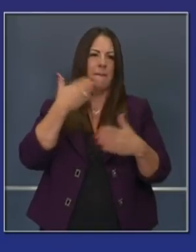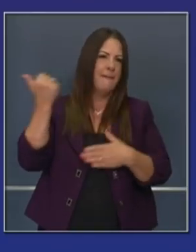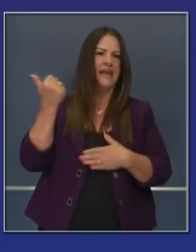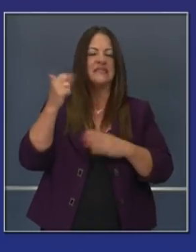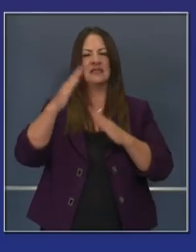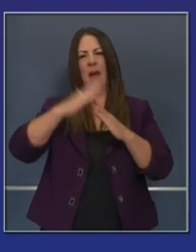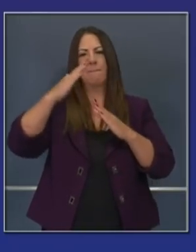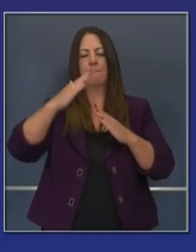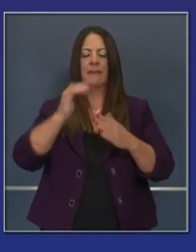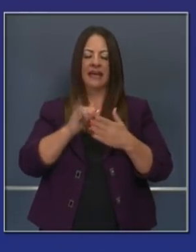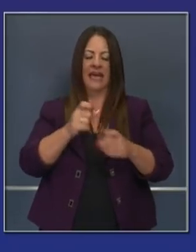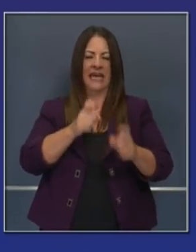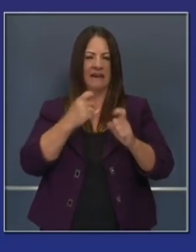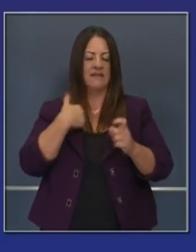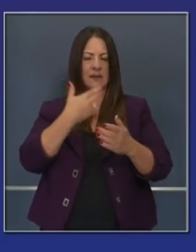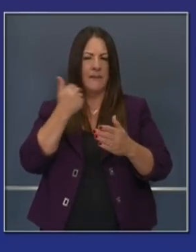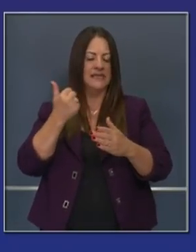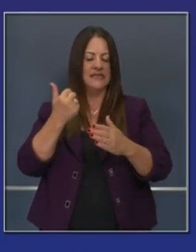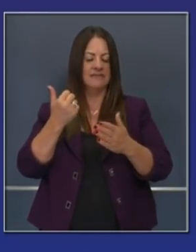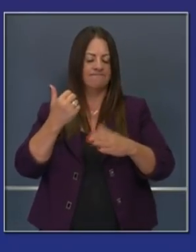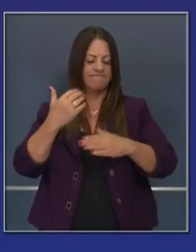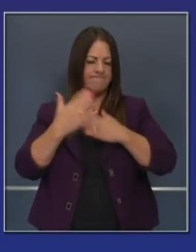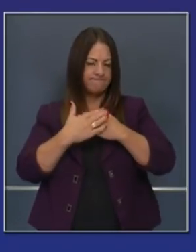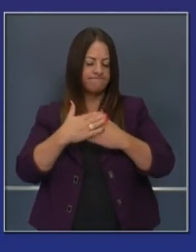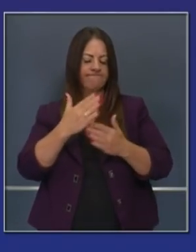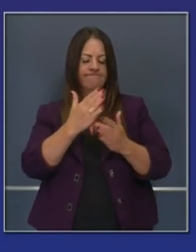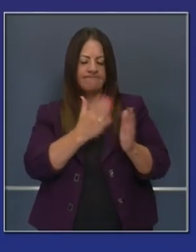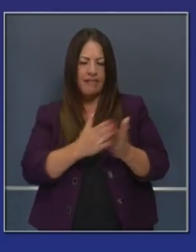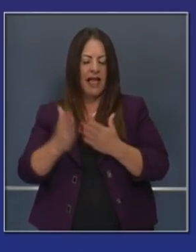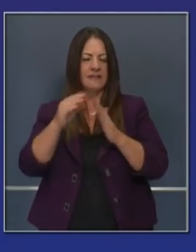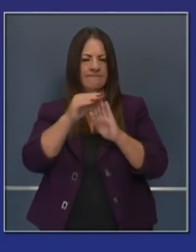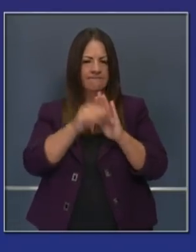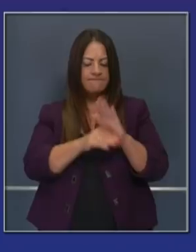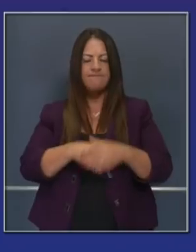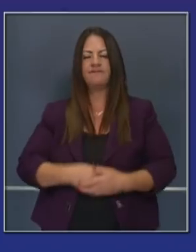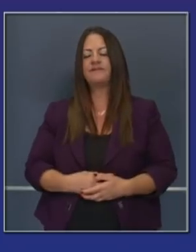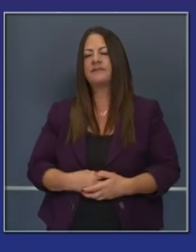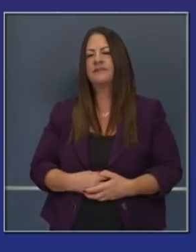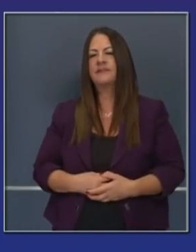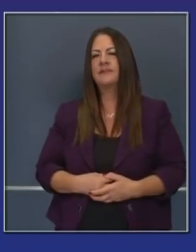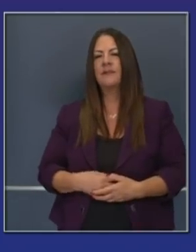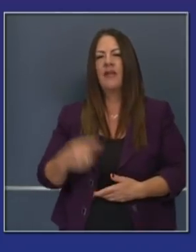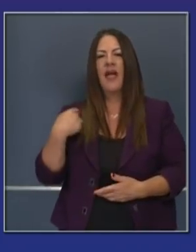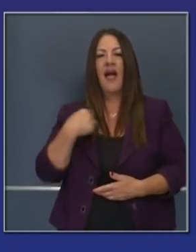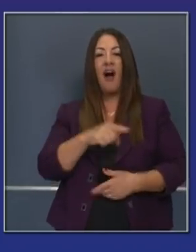INPUT FROM ACROSS CALIFORNIA. SO, TODAY AS THE GOVERNOR MENTIONED, NORMALLY WE UPDATE